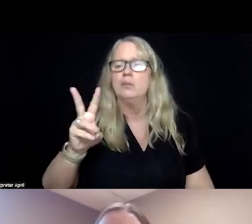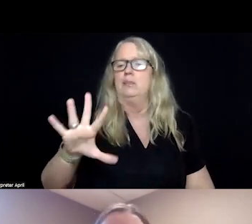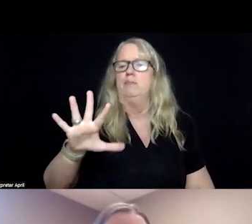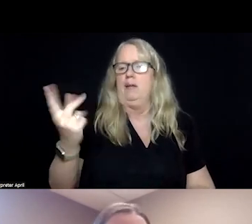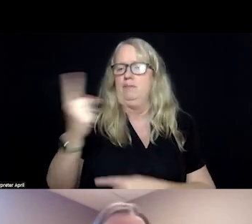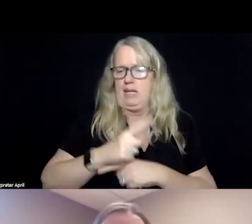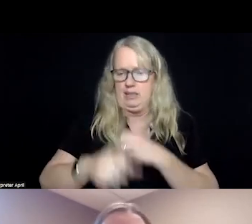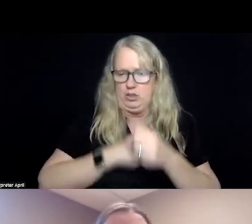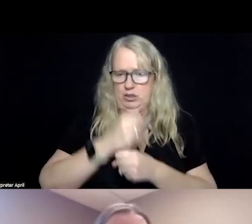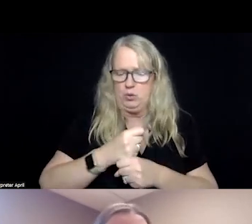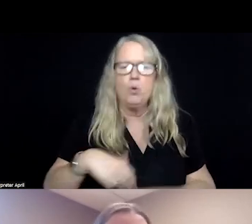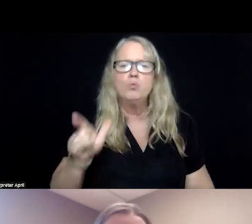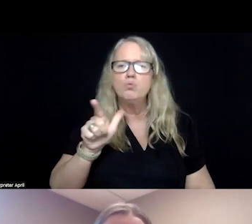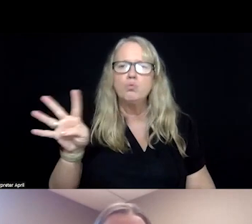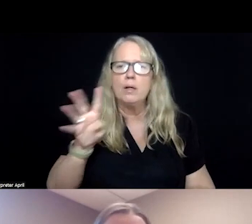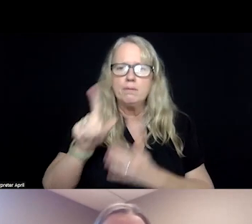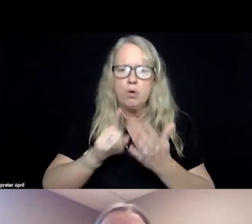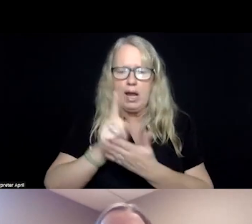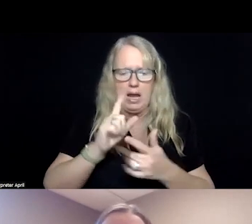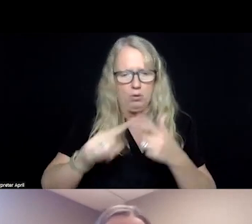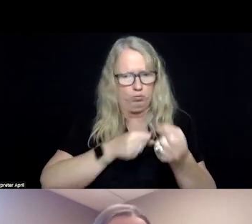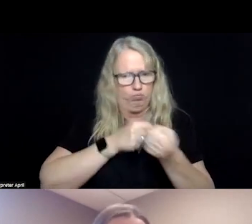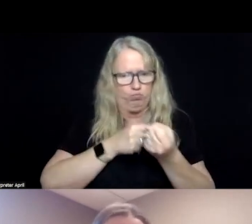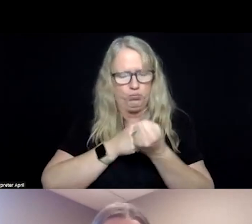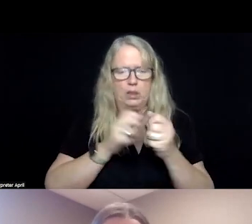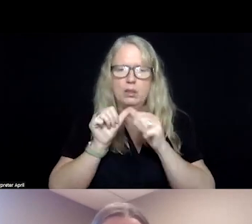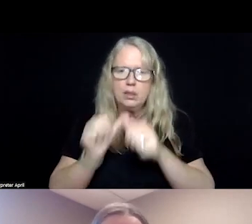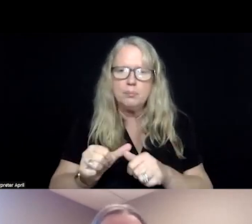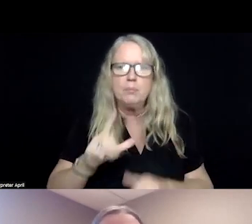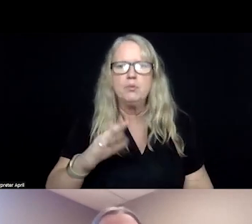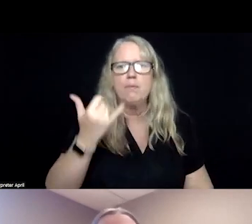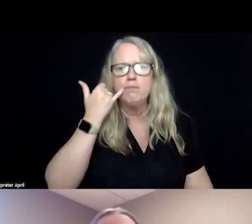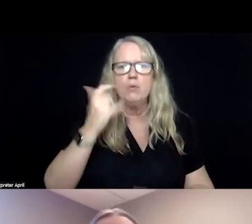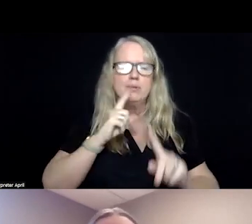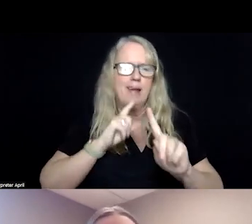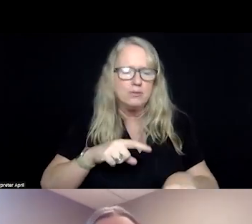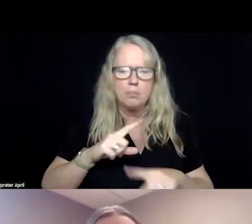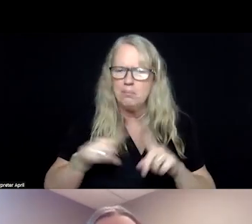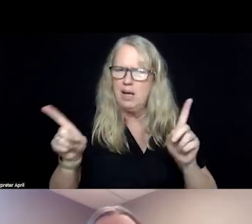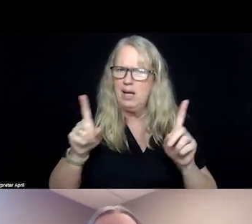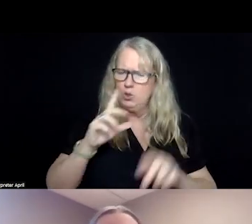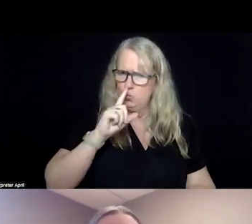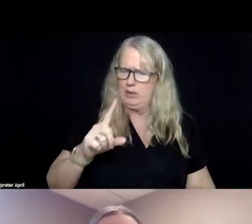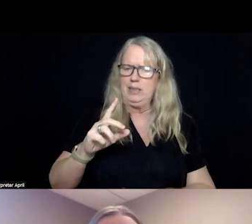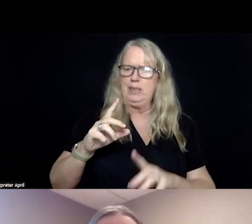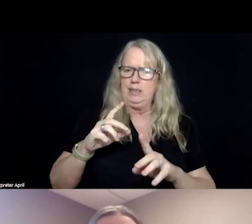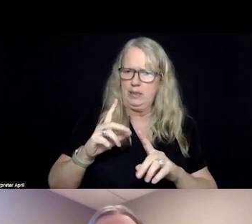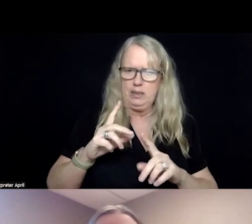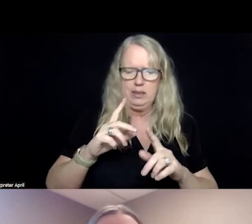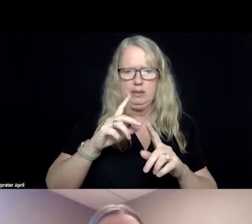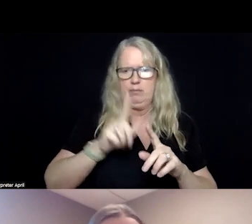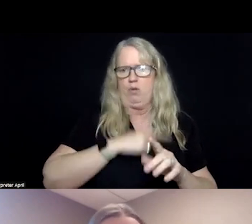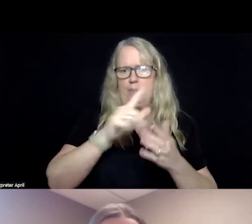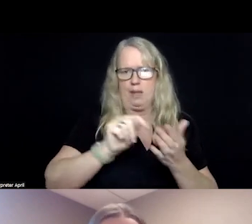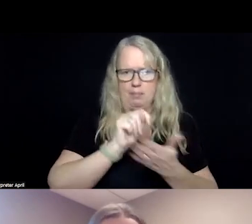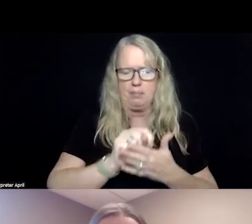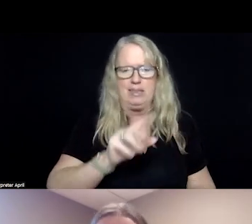HAVE 24-HOUR ON-CALL SUPPORT AFTER THAT. SO REALLY IT IS A SIX-WEEK APPROACH. IT